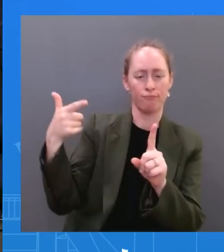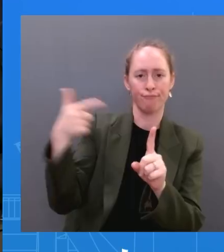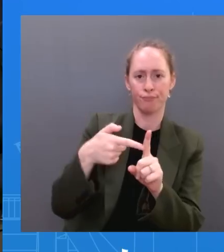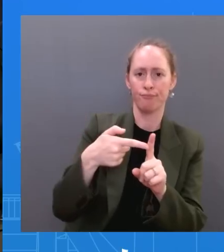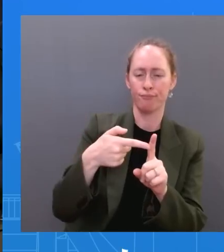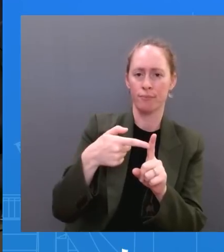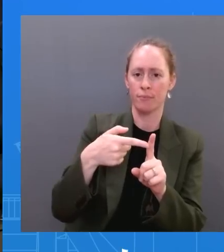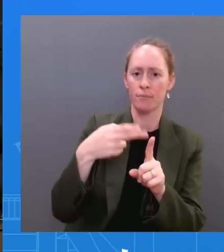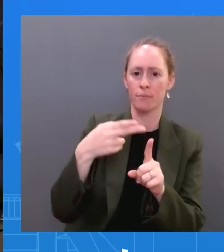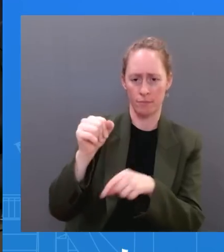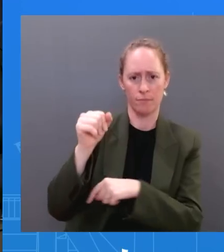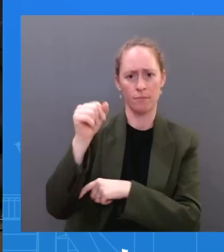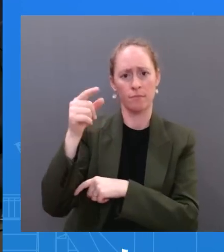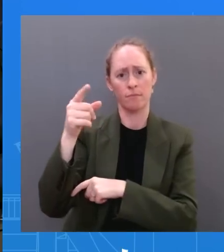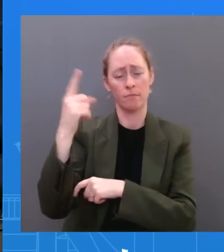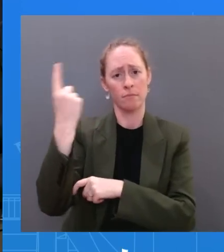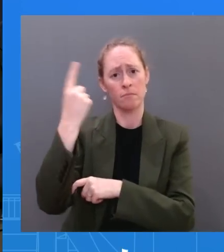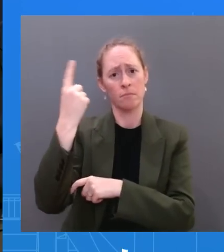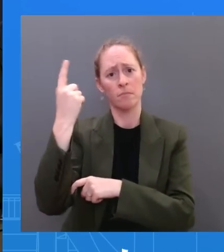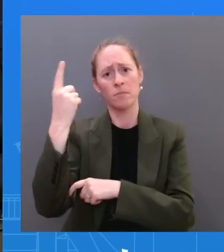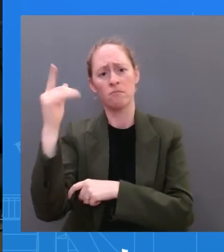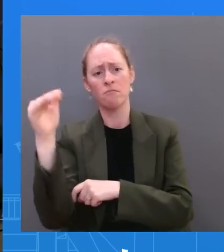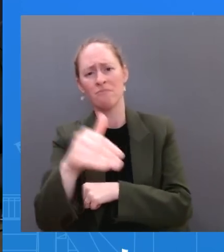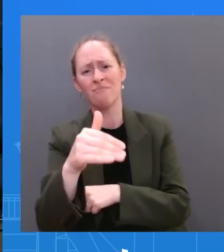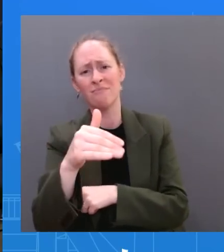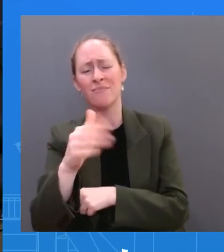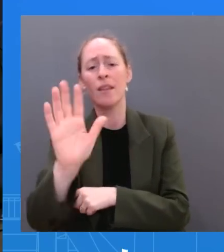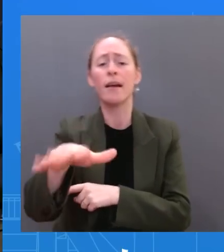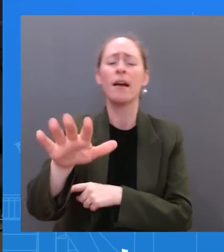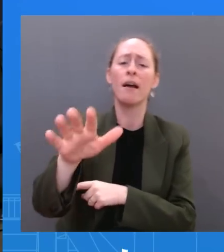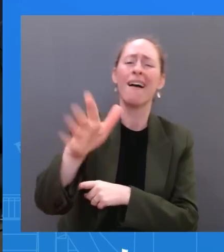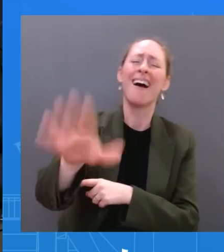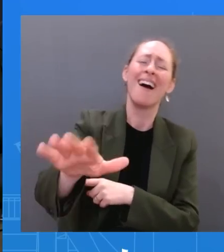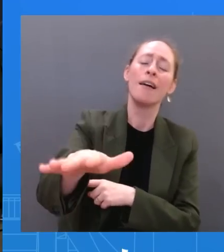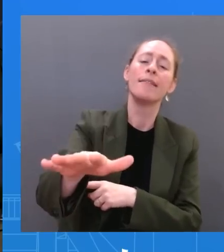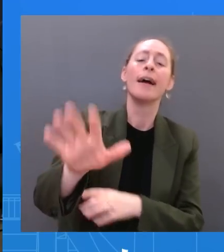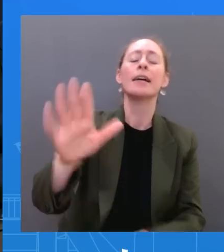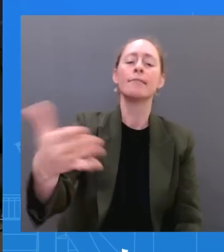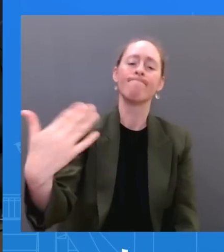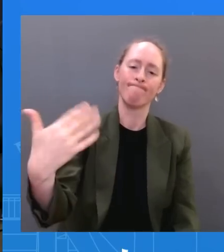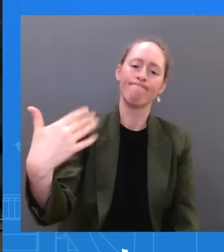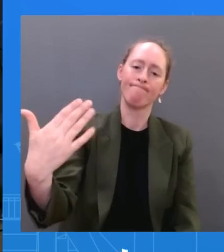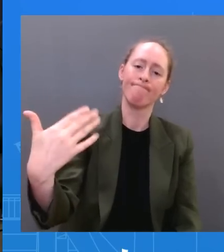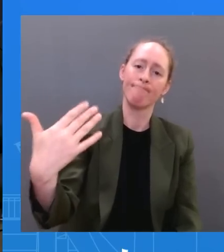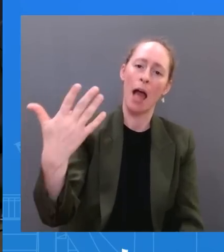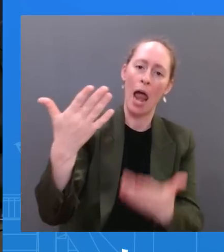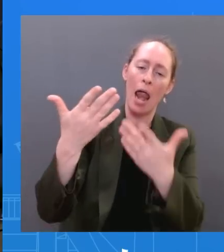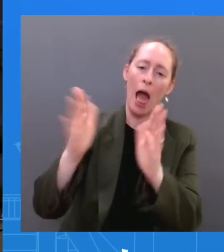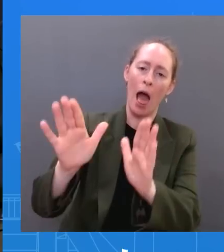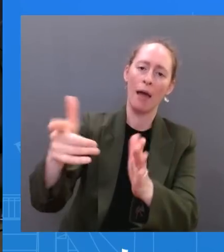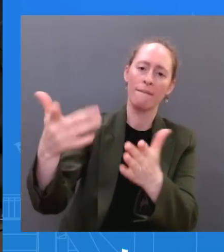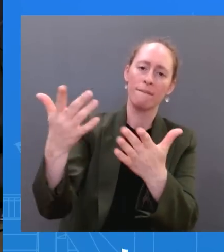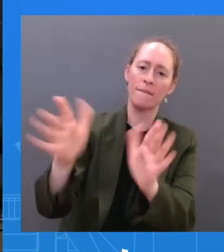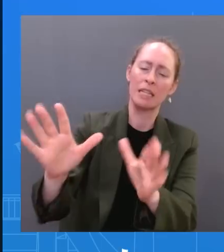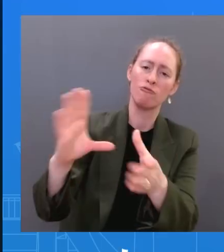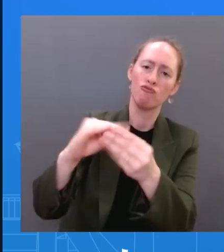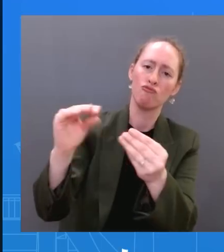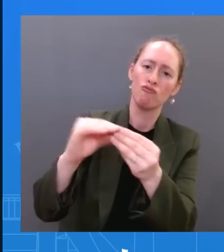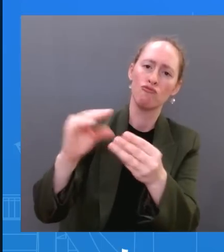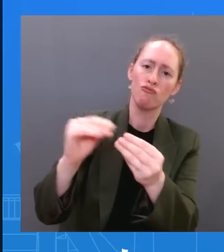I'm just wondering what your reaction is and what his feeling was about that incident today? Ms. Jean-Pierre: Well, look, you know,